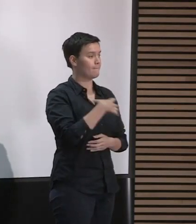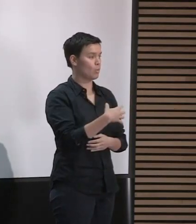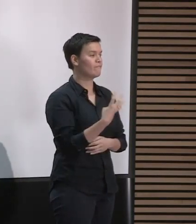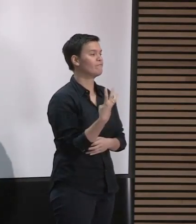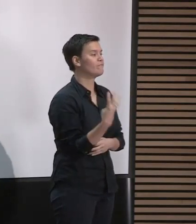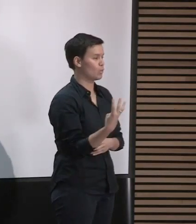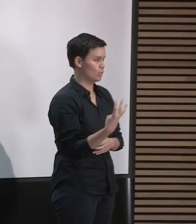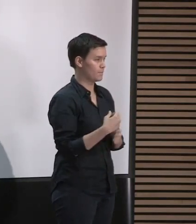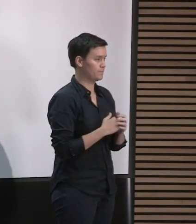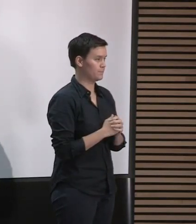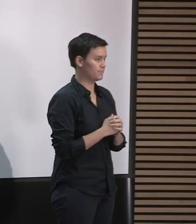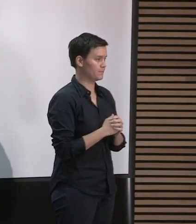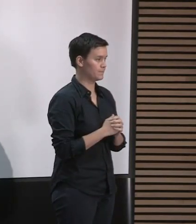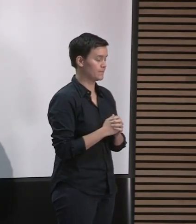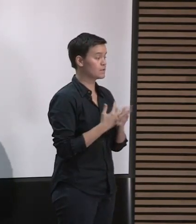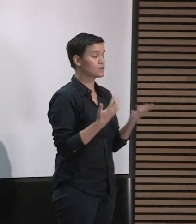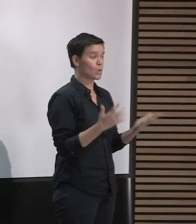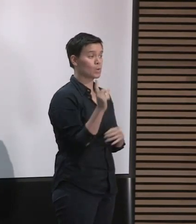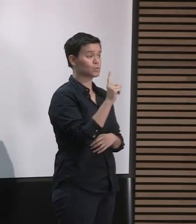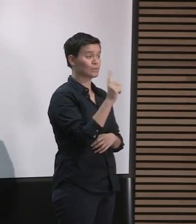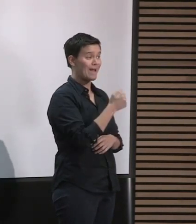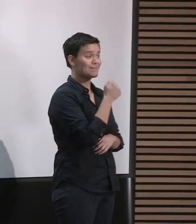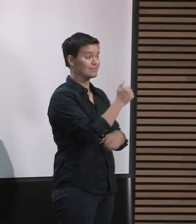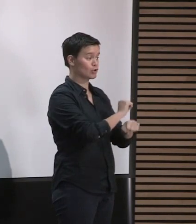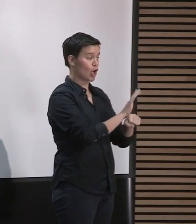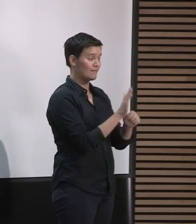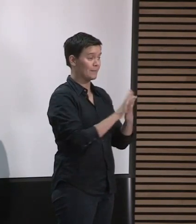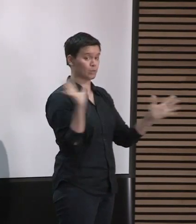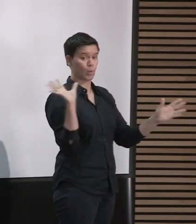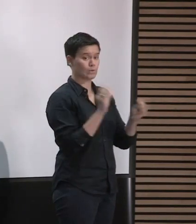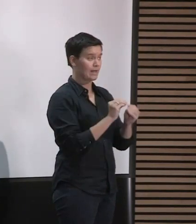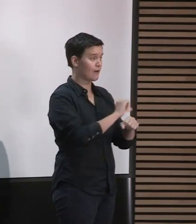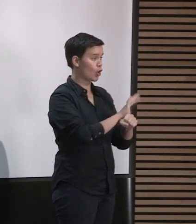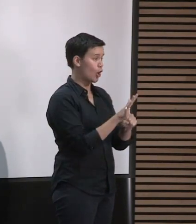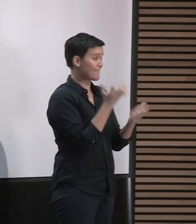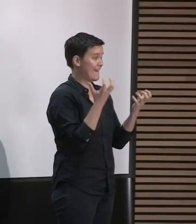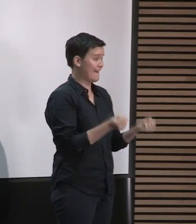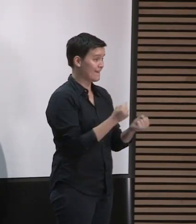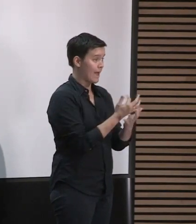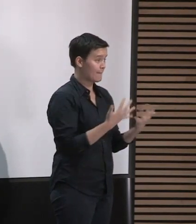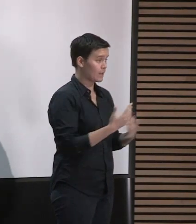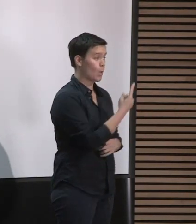in Auckland city and four in Middlemore Hospital. Six new